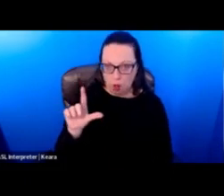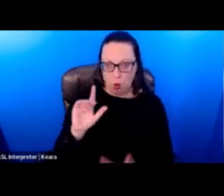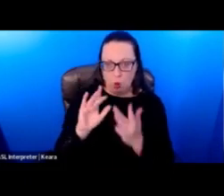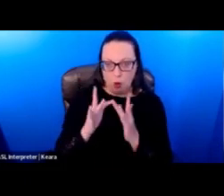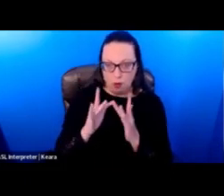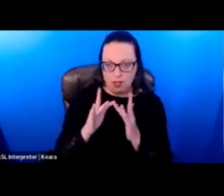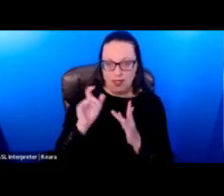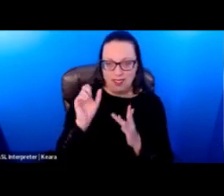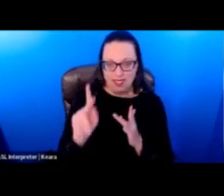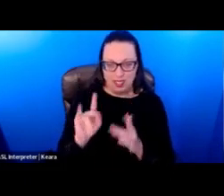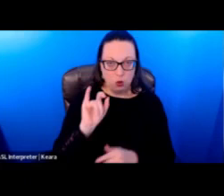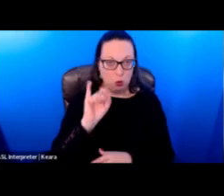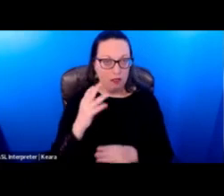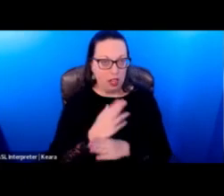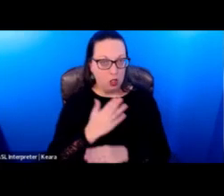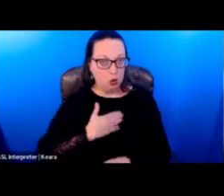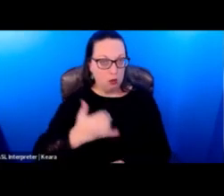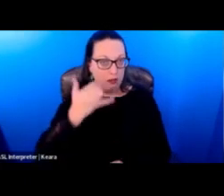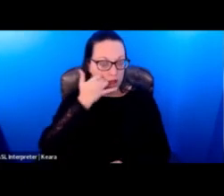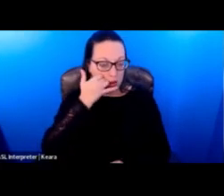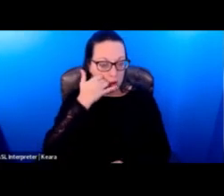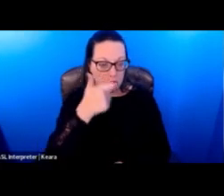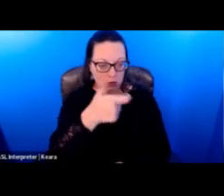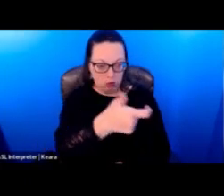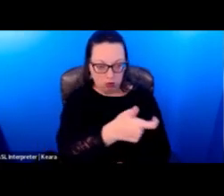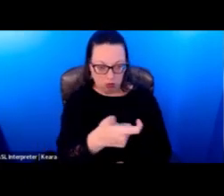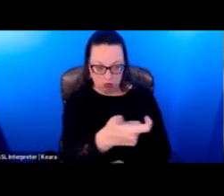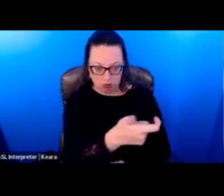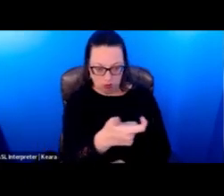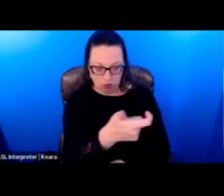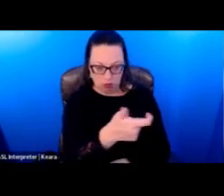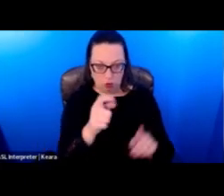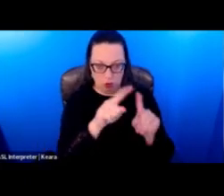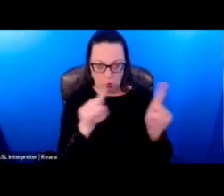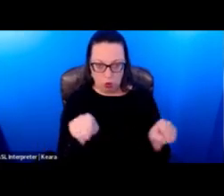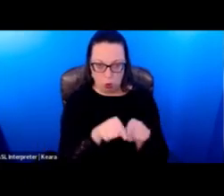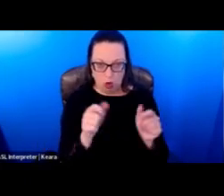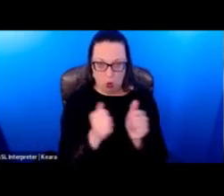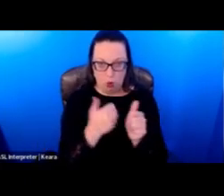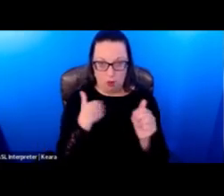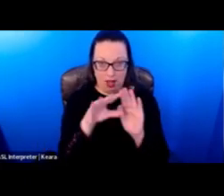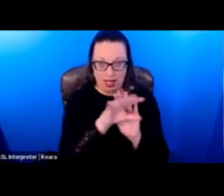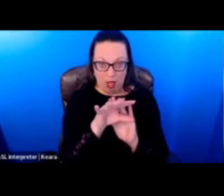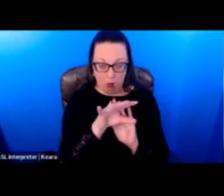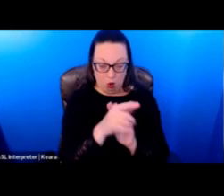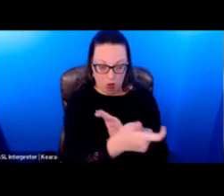my phone, I can hover it over the square with my camera, and then I can go directly to this